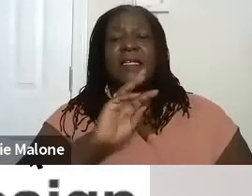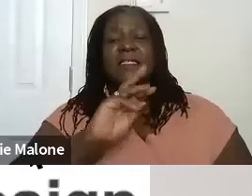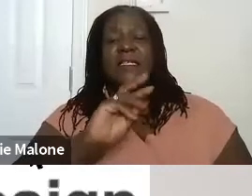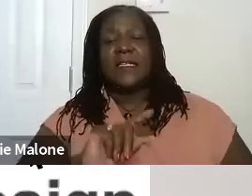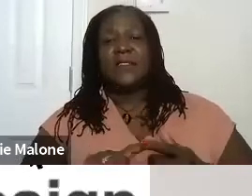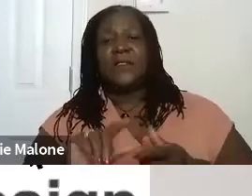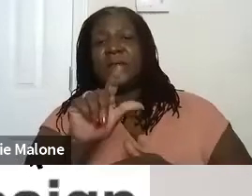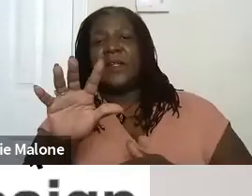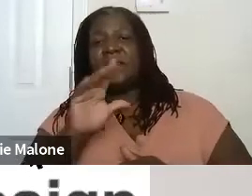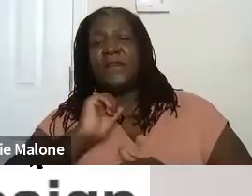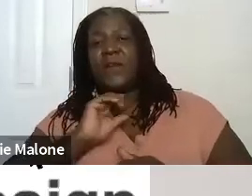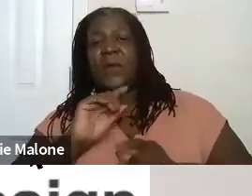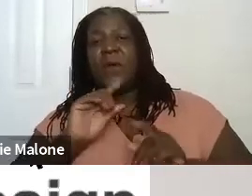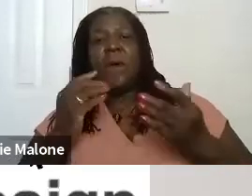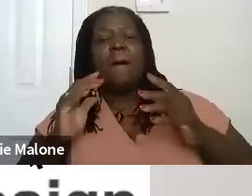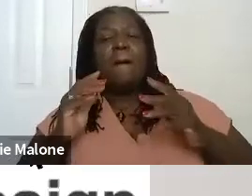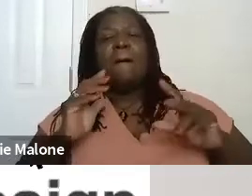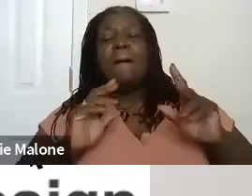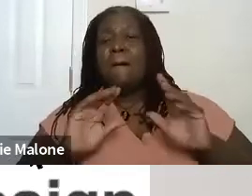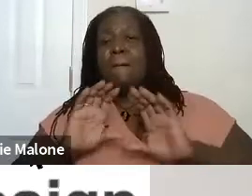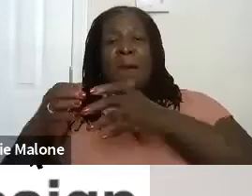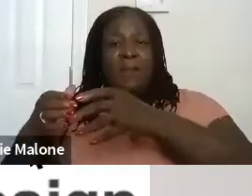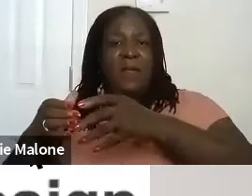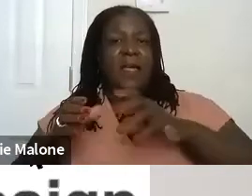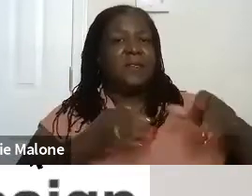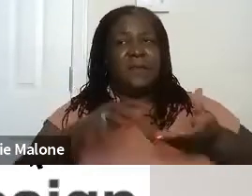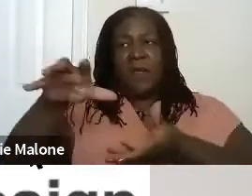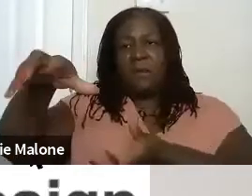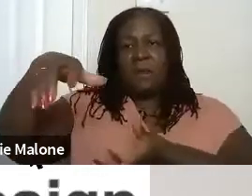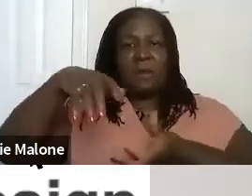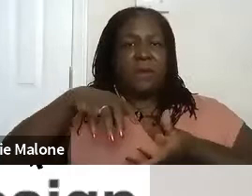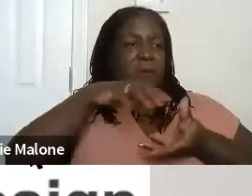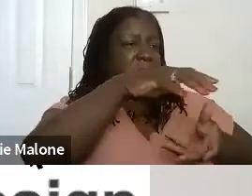are all being ongoing collected. I'm going to talk a little bit more about how subsequent